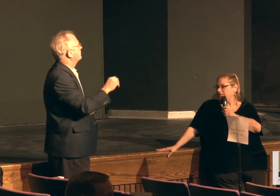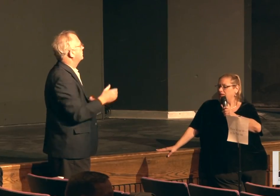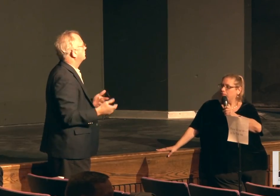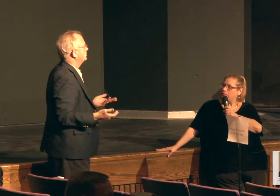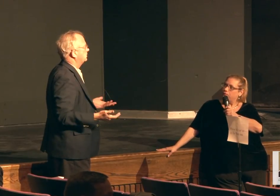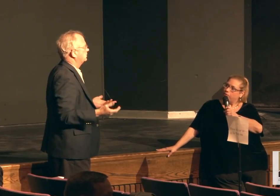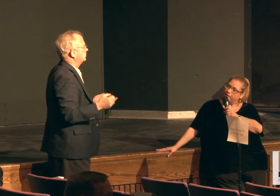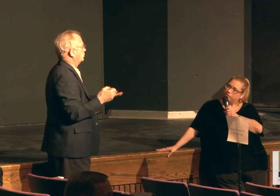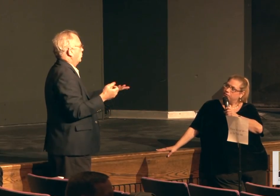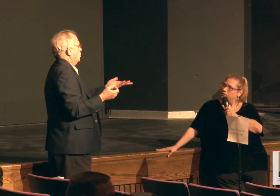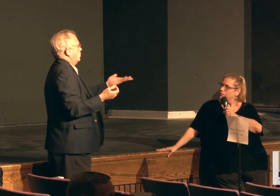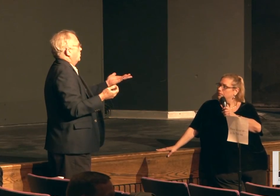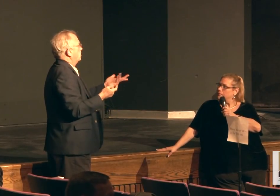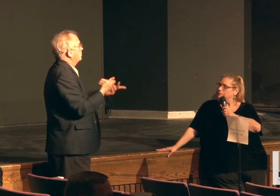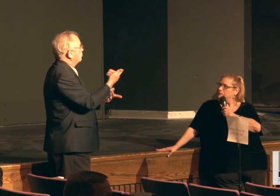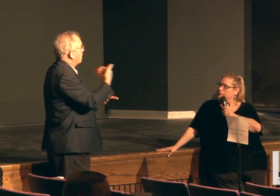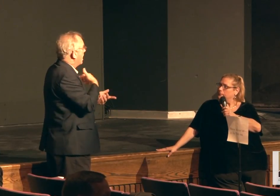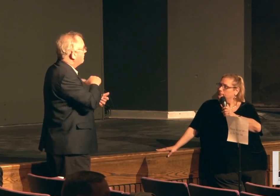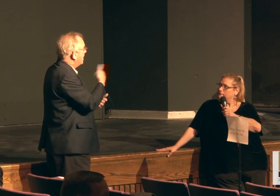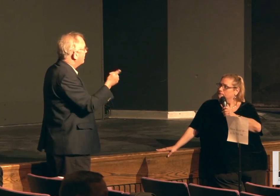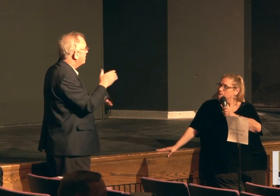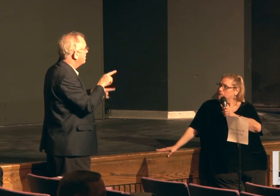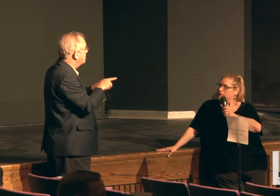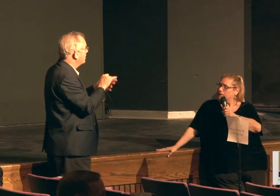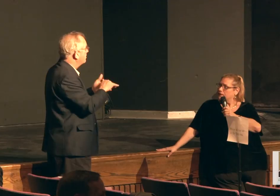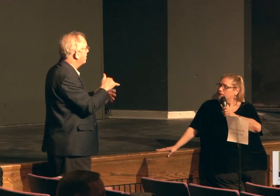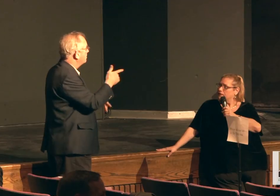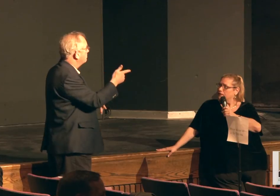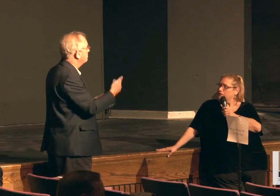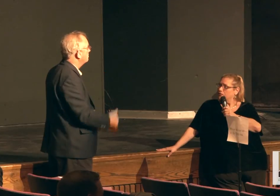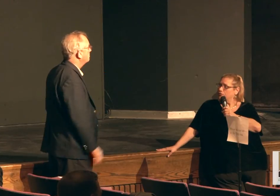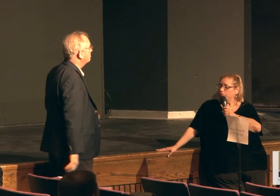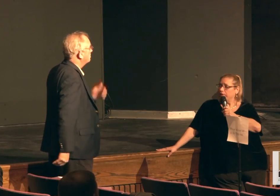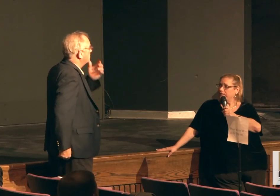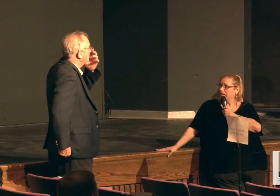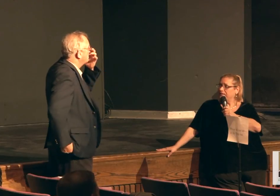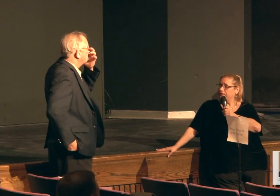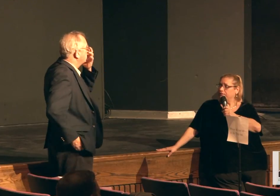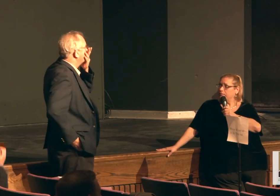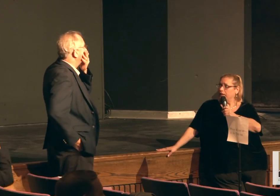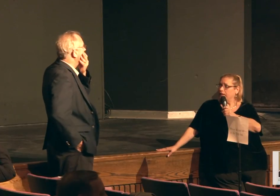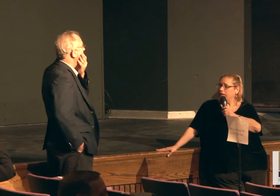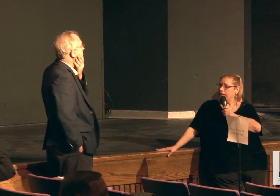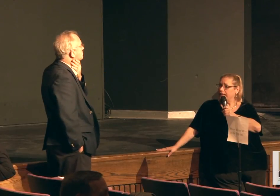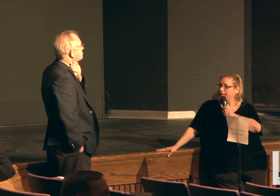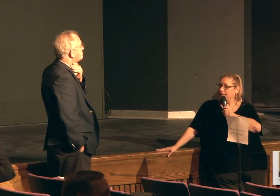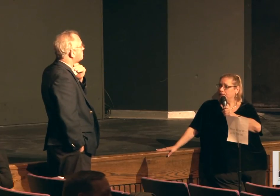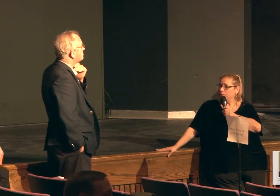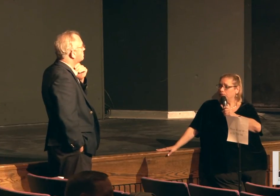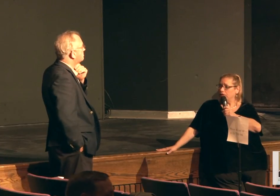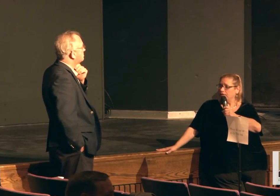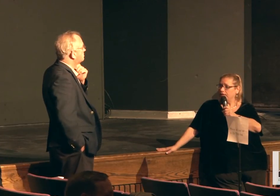hitting about 40 or so, so, do you have anything from NAD with regard to that.